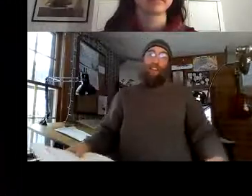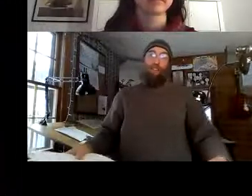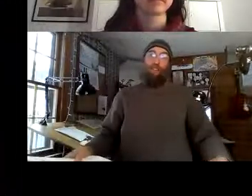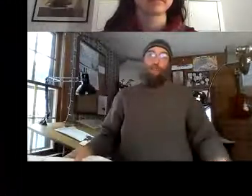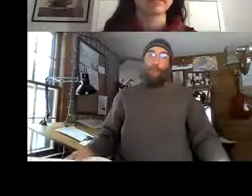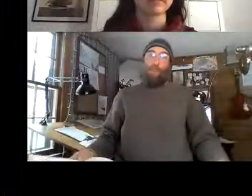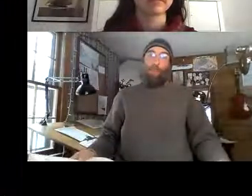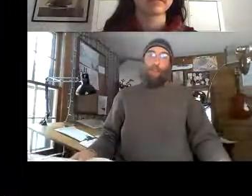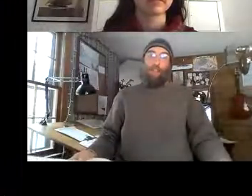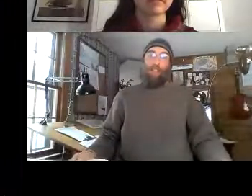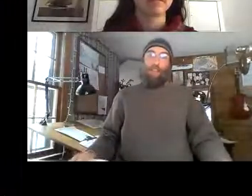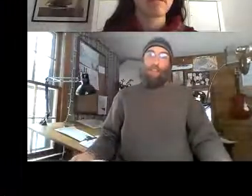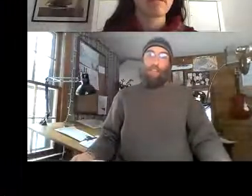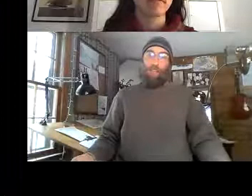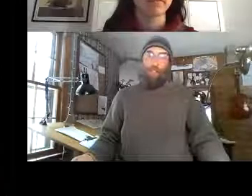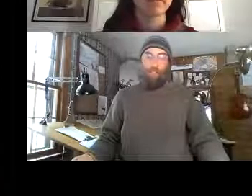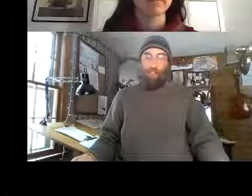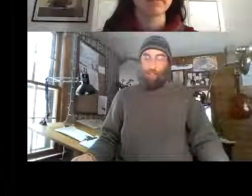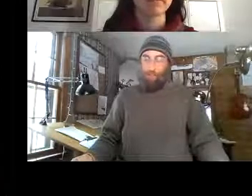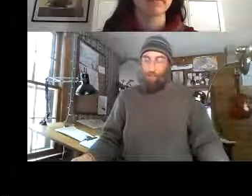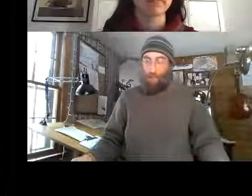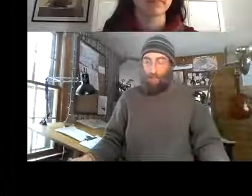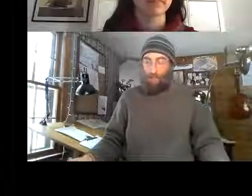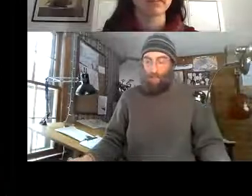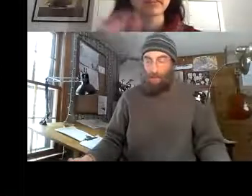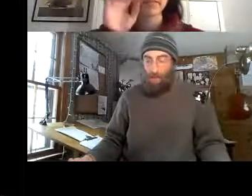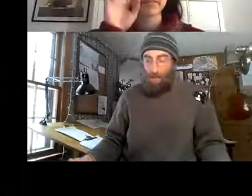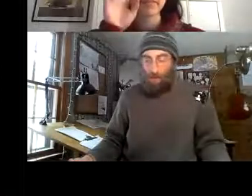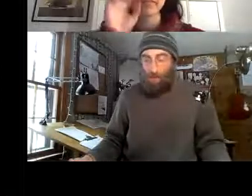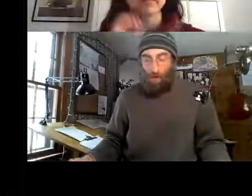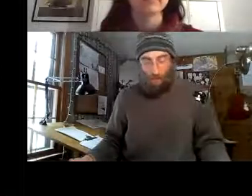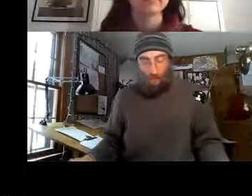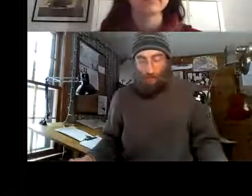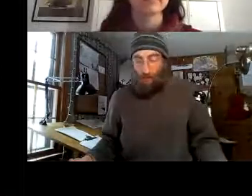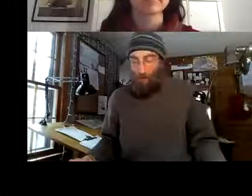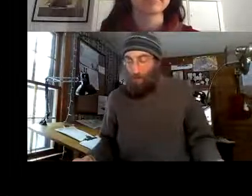they have a full page painting of Eastman Johnson's painting, The Lord is my